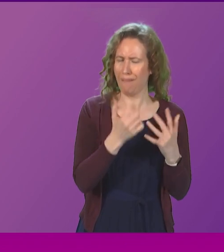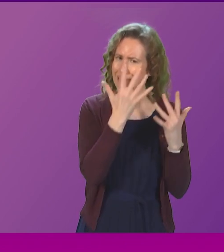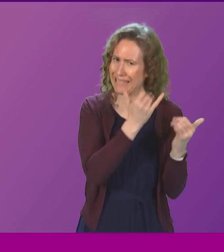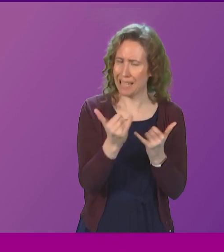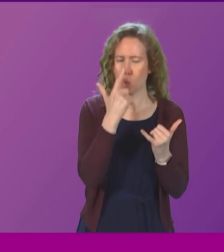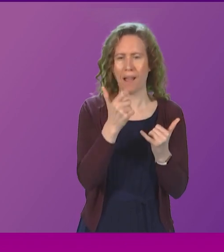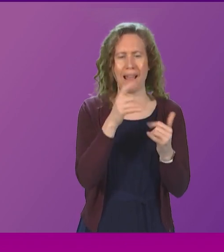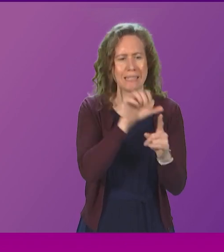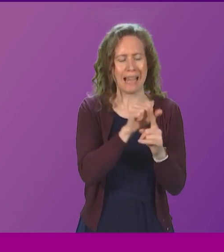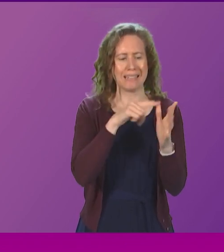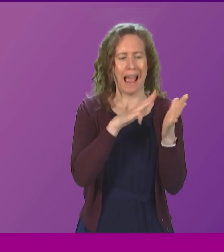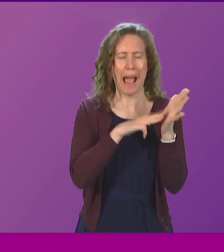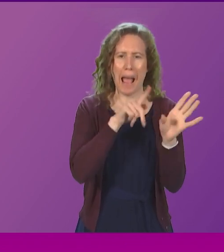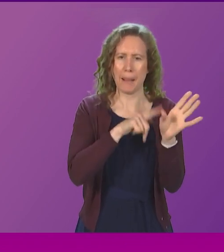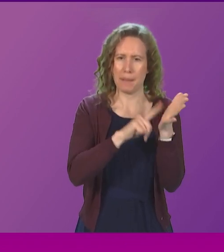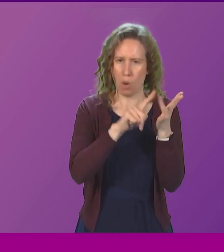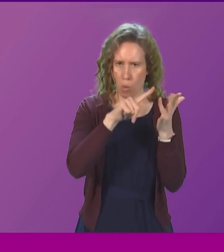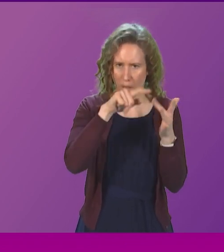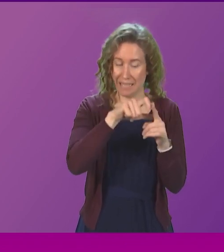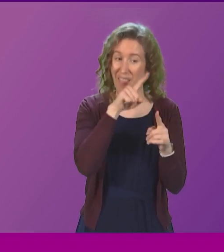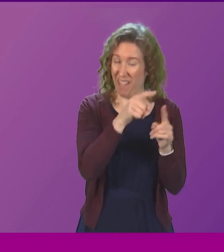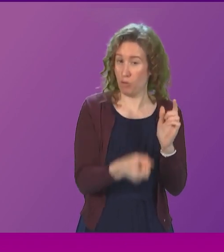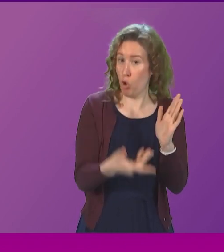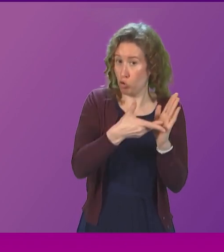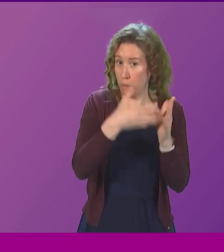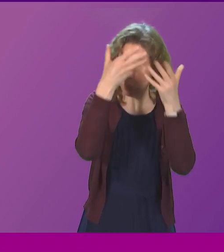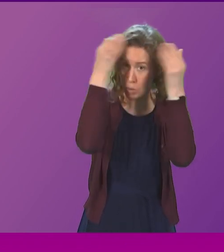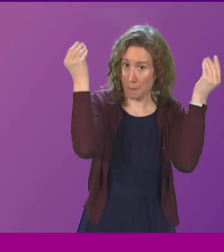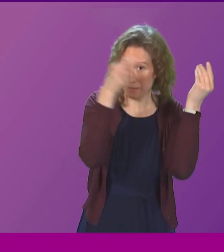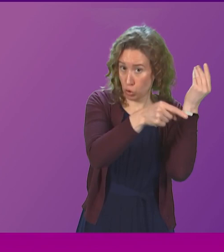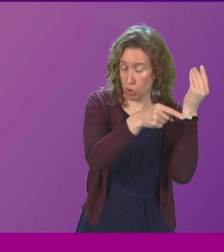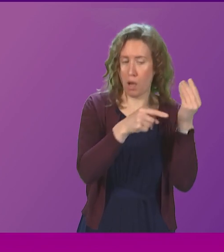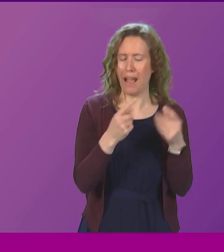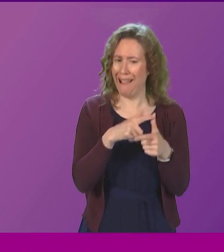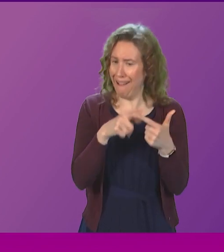which is a major contributor to dementia, and that there are drugs that can clear that,